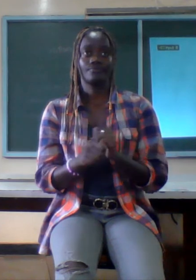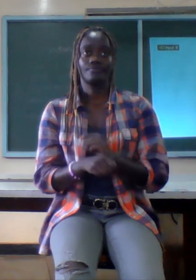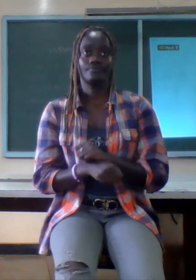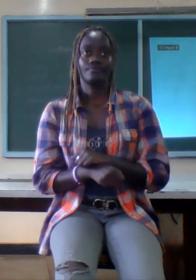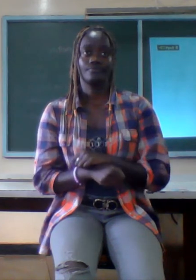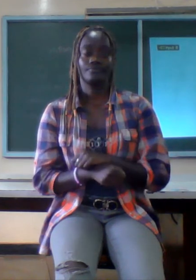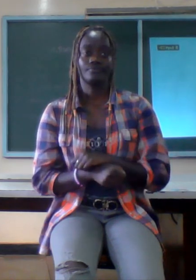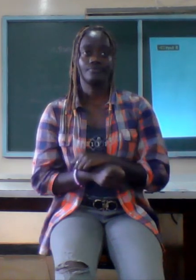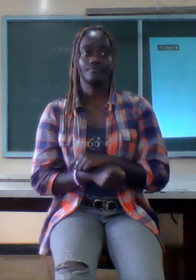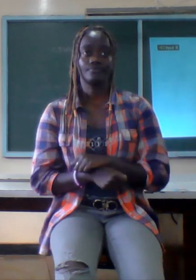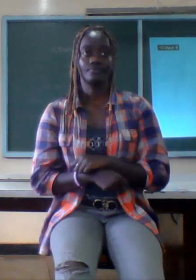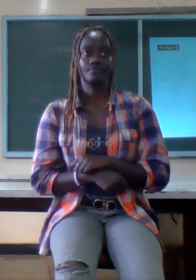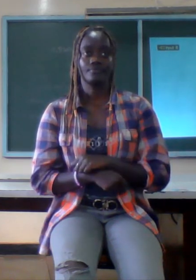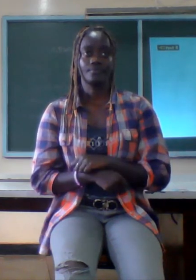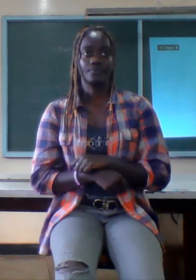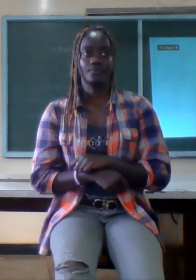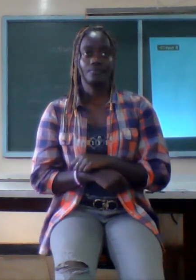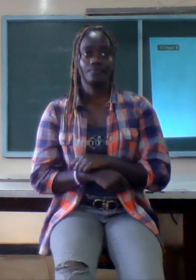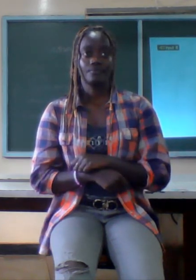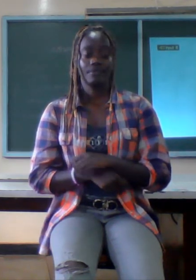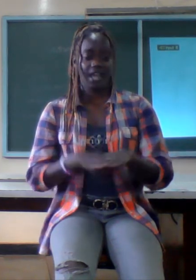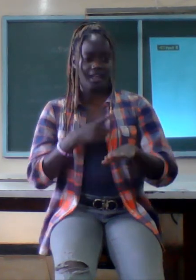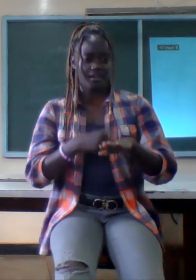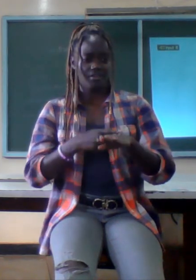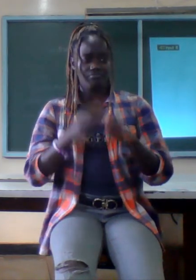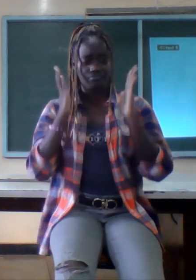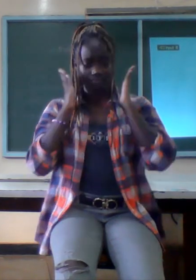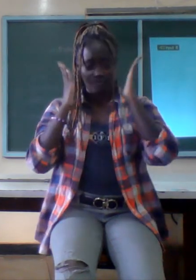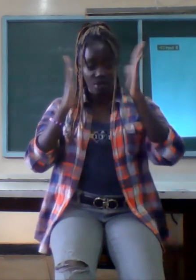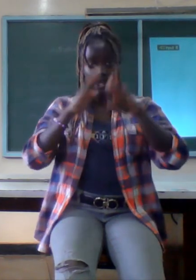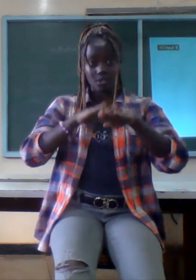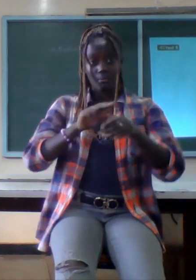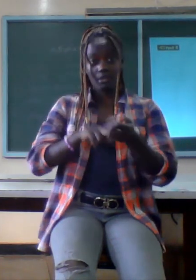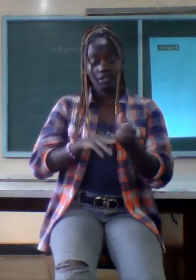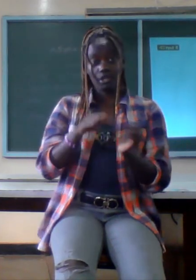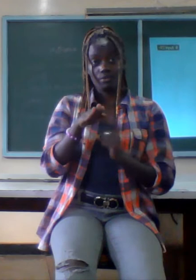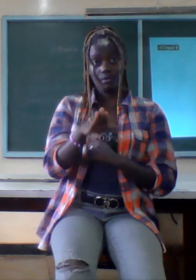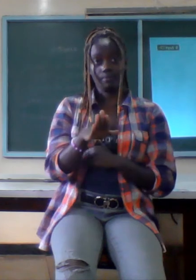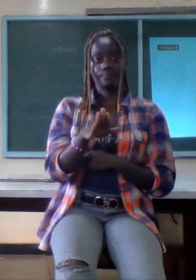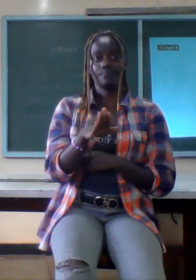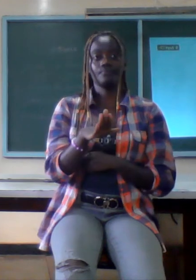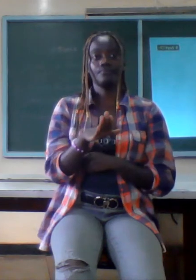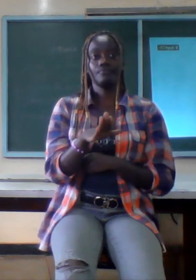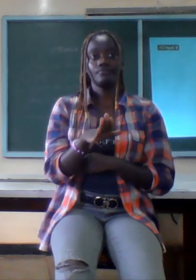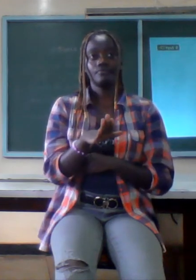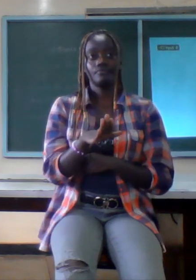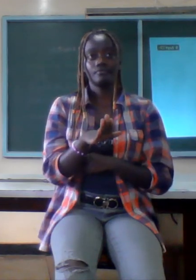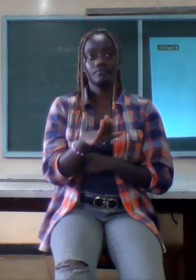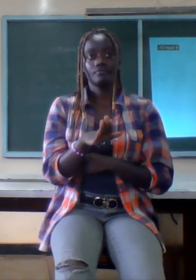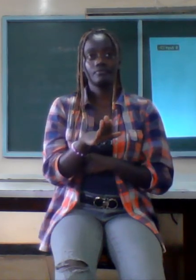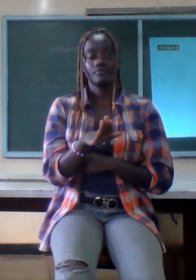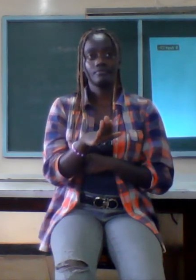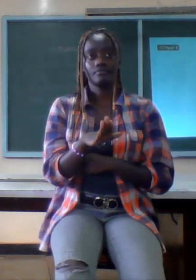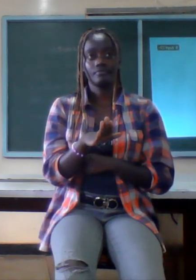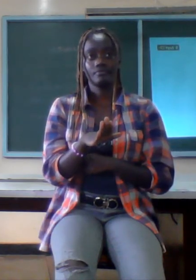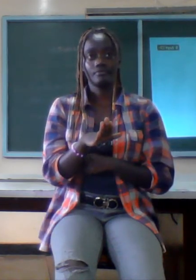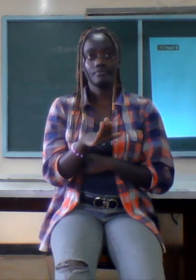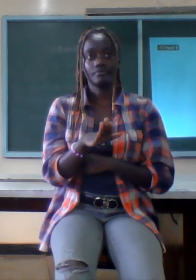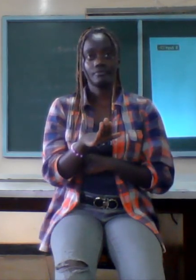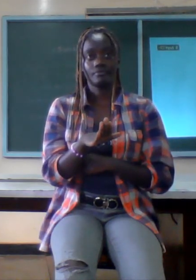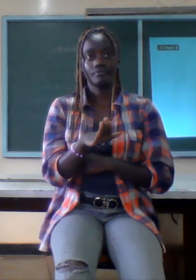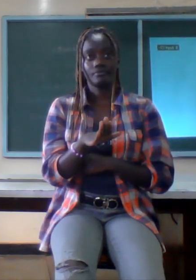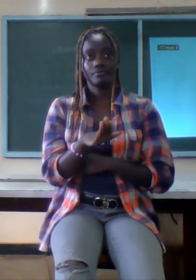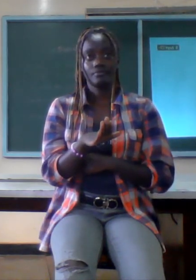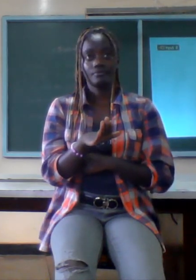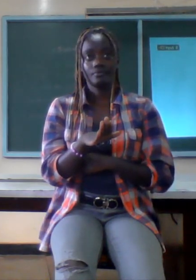so if you focus on your spouse's weakness you can't get the best out of his strength